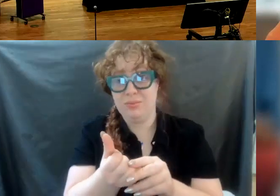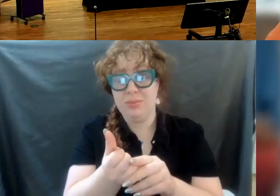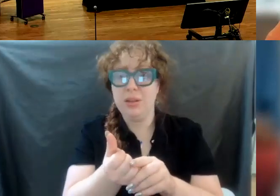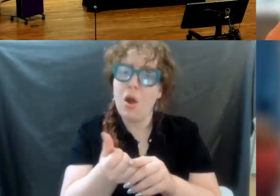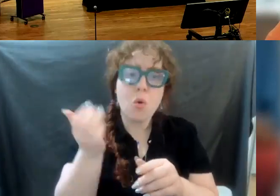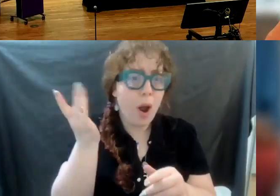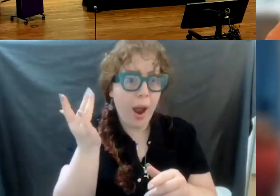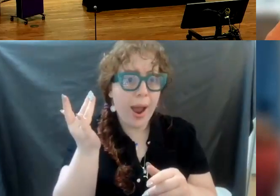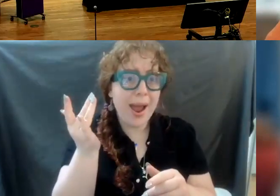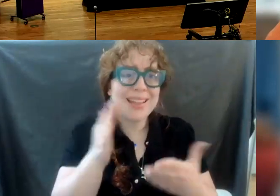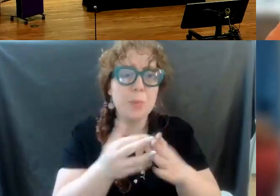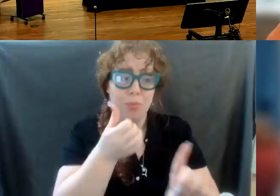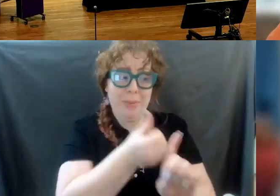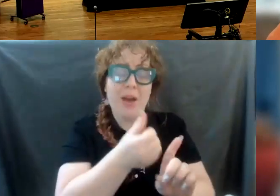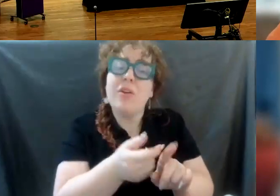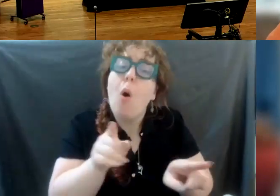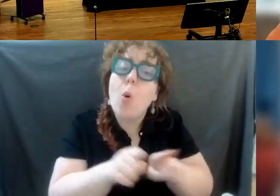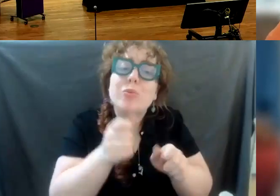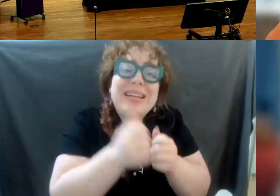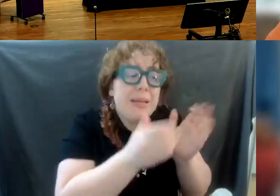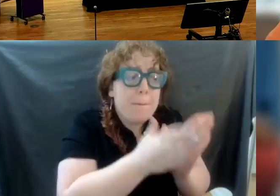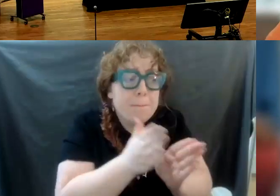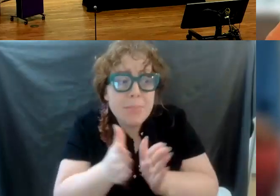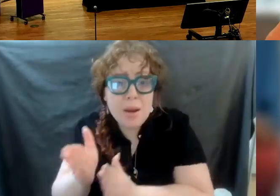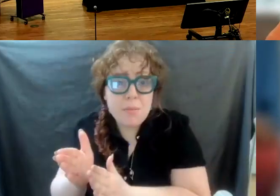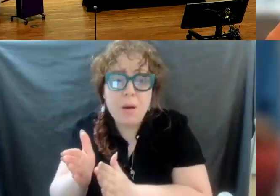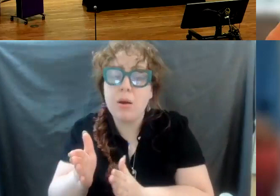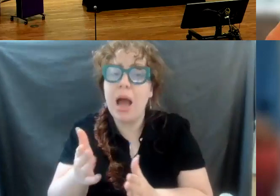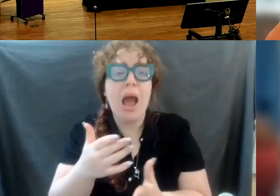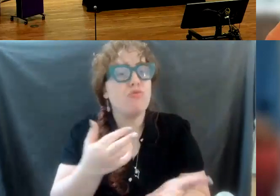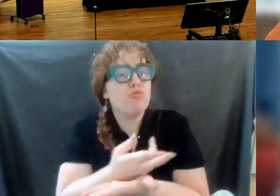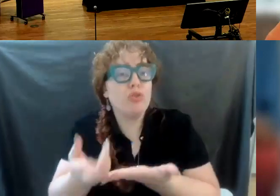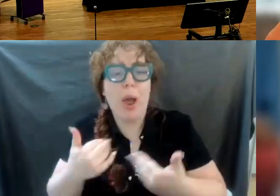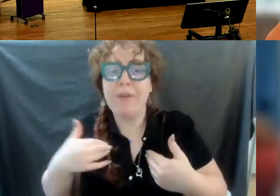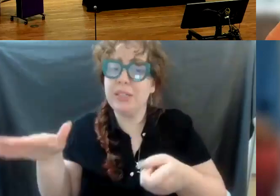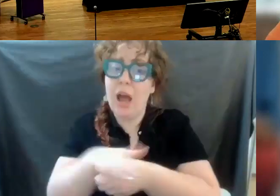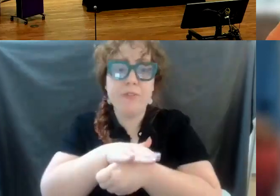and the support that they need to lead thriving lives, where their contribution